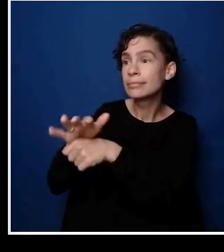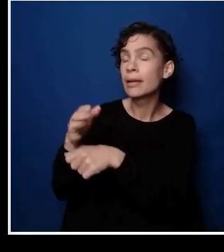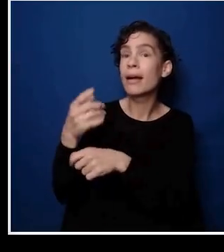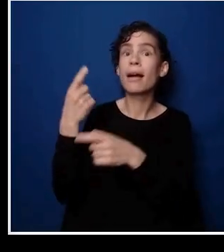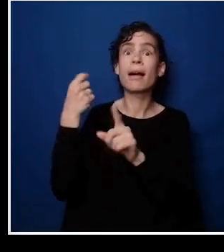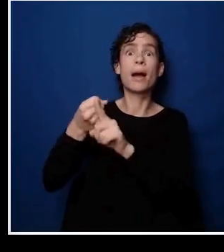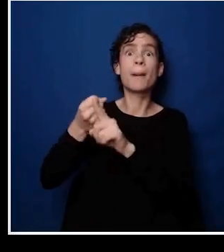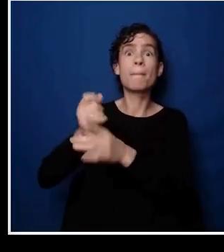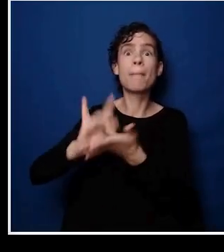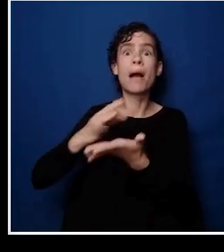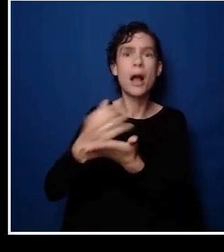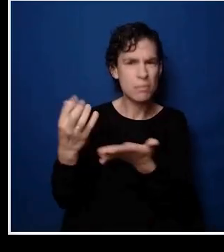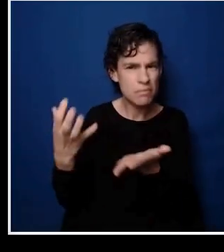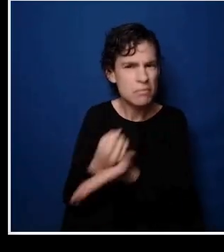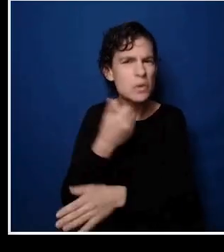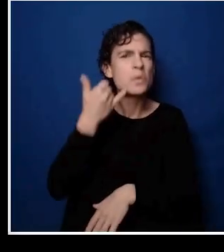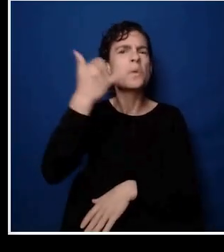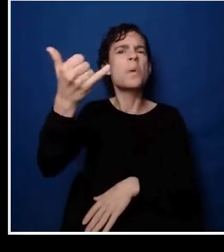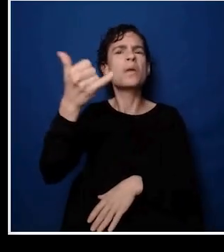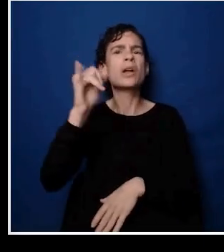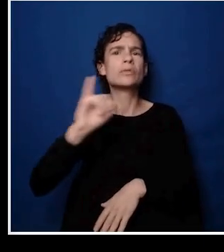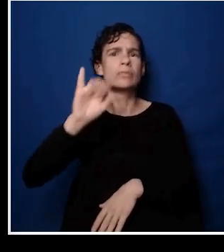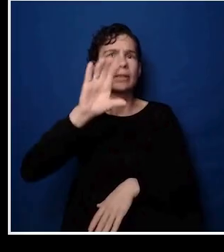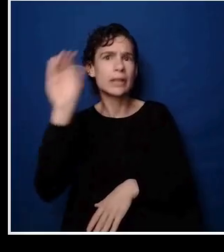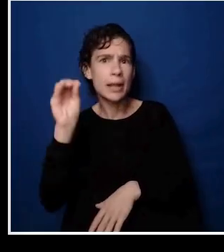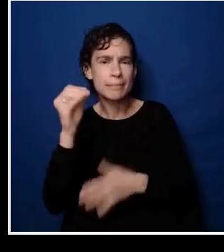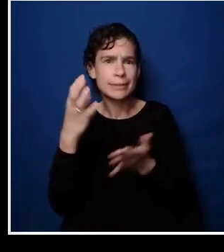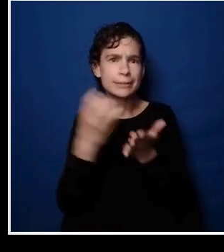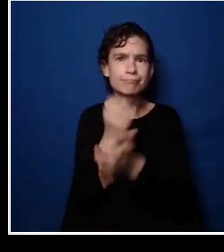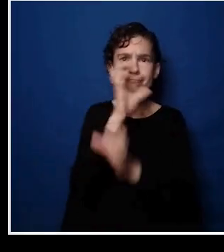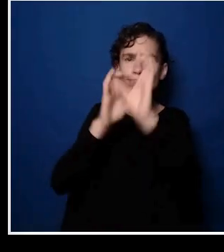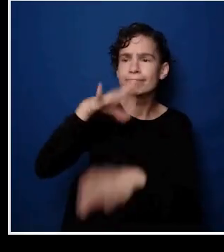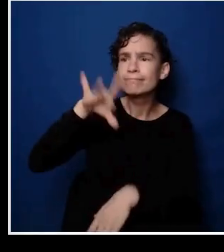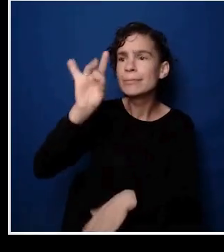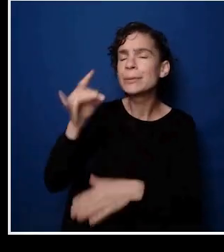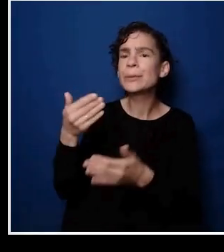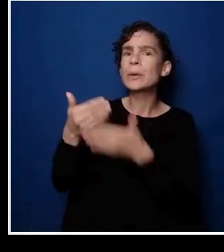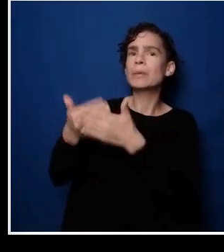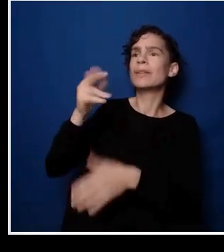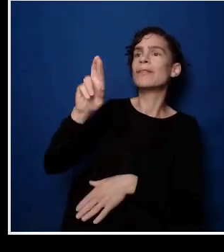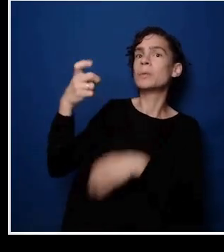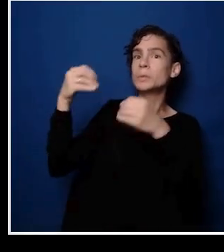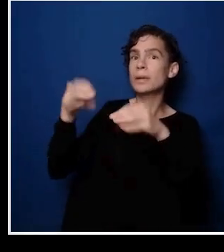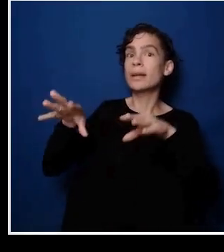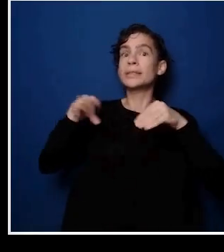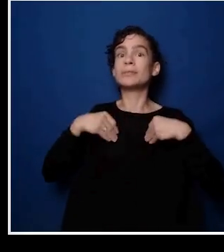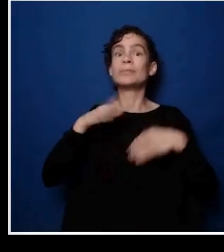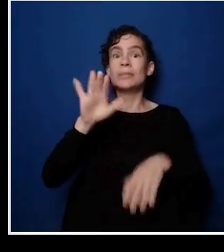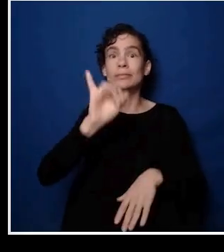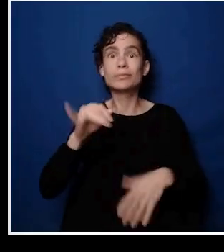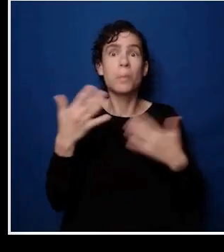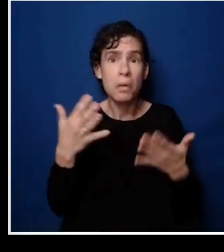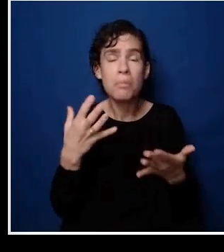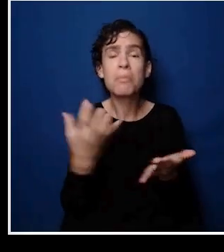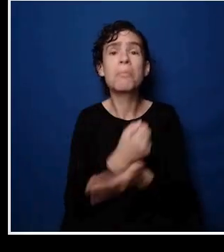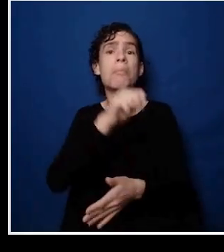contact your insurance provider to find the nearest pharmacy that accepts your insurance or has an out-of-network option.